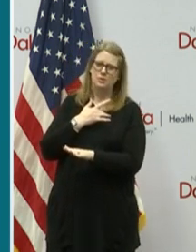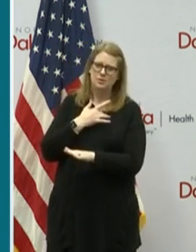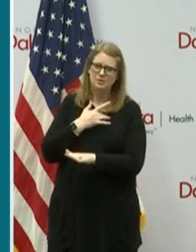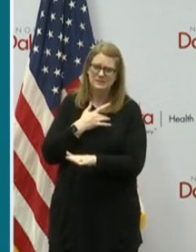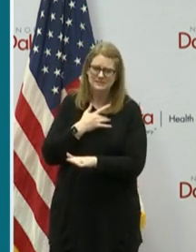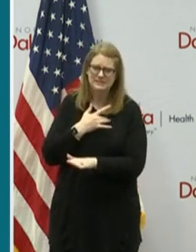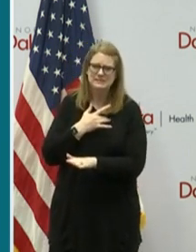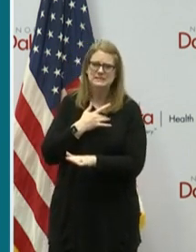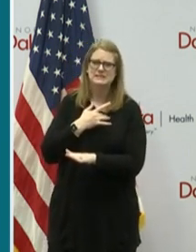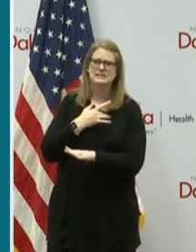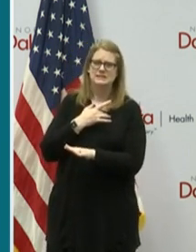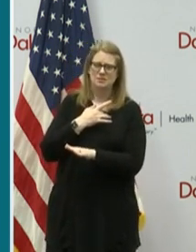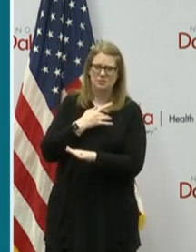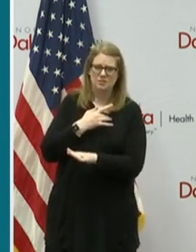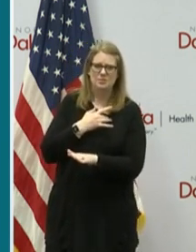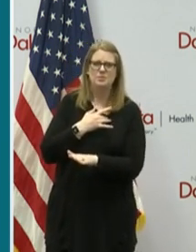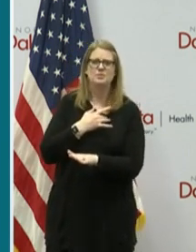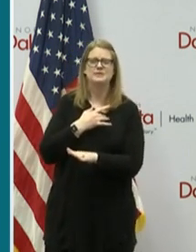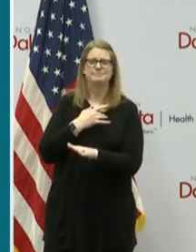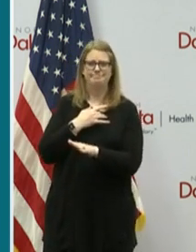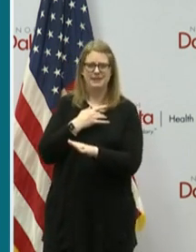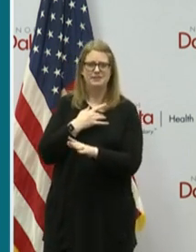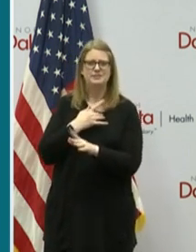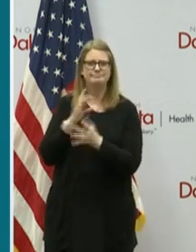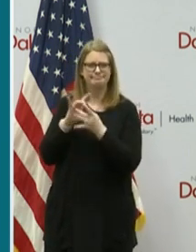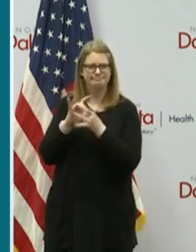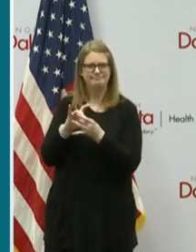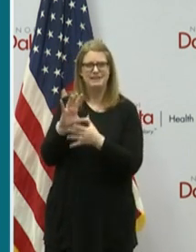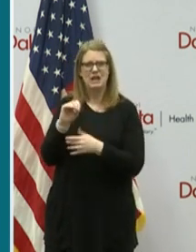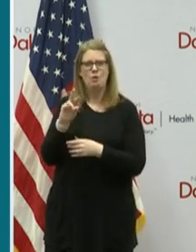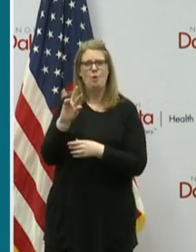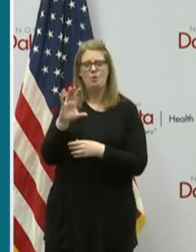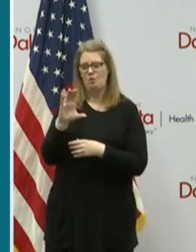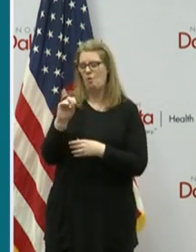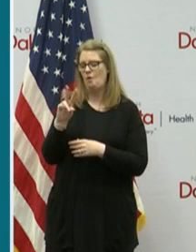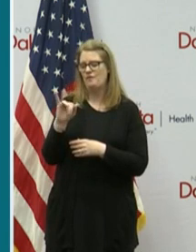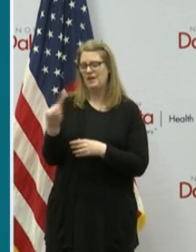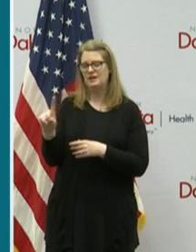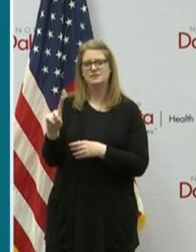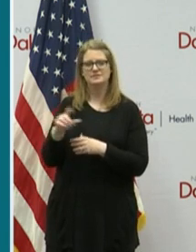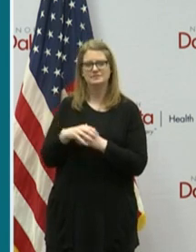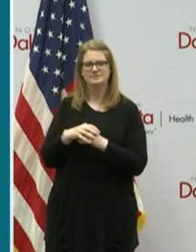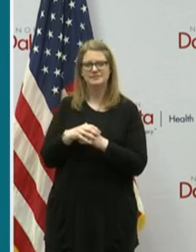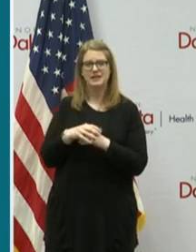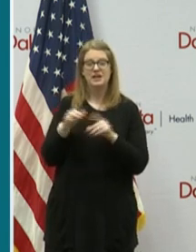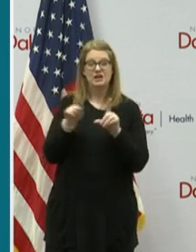LOST SOMEONE DURING THIS TIME WHO HAS PASSED AWAY AS ONE OF